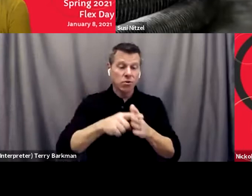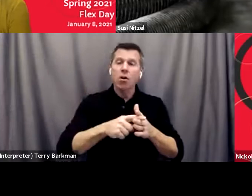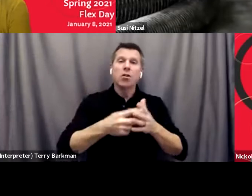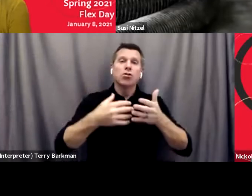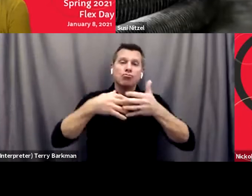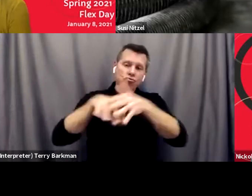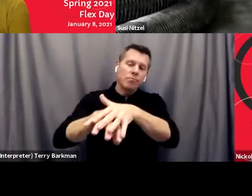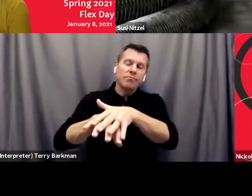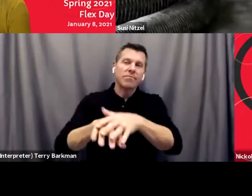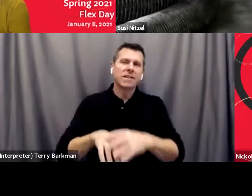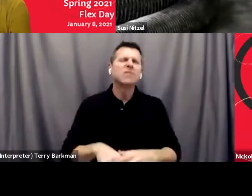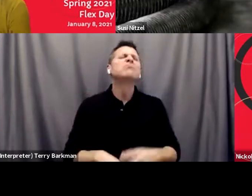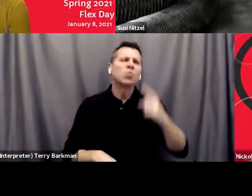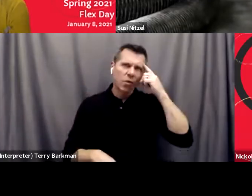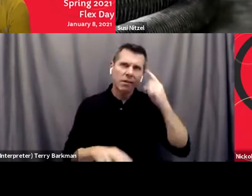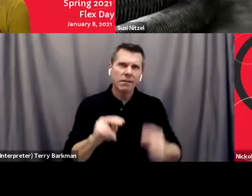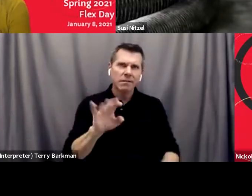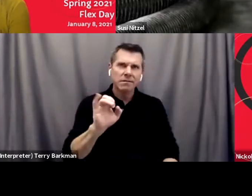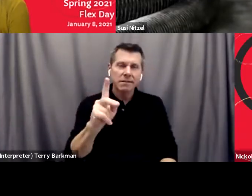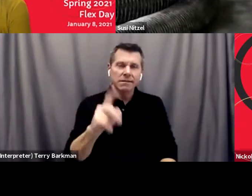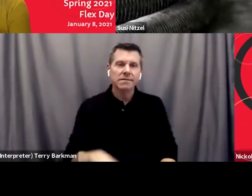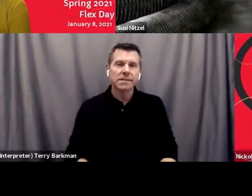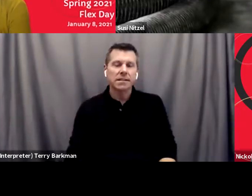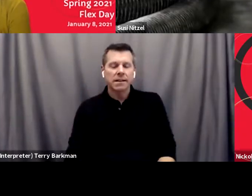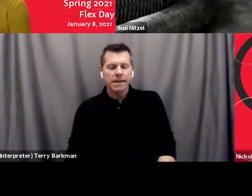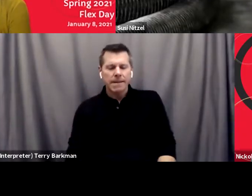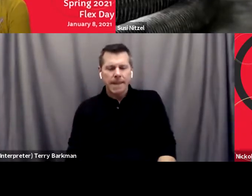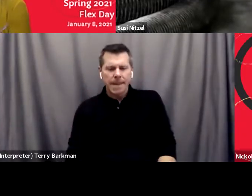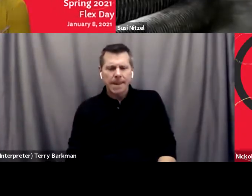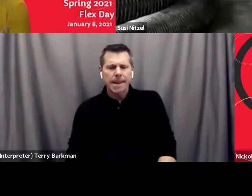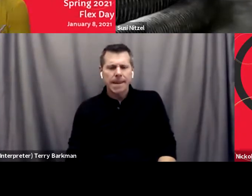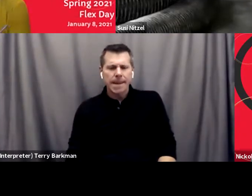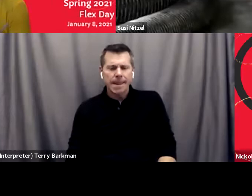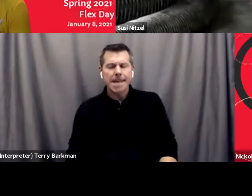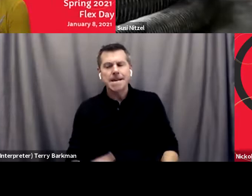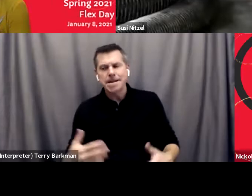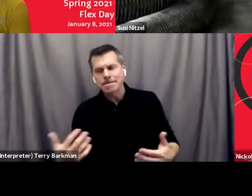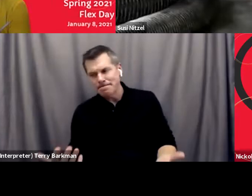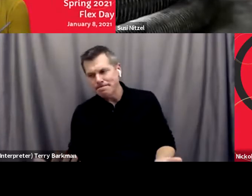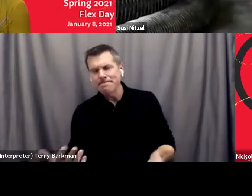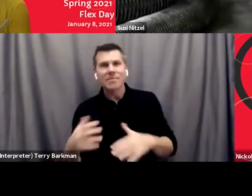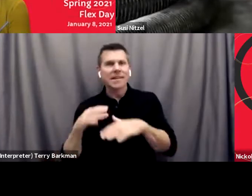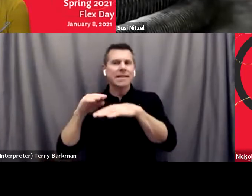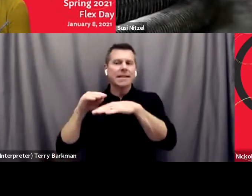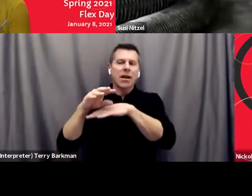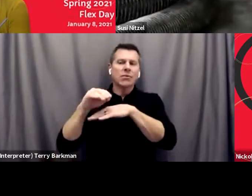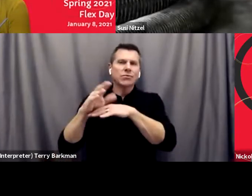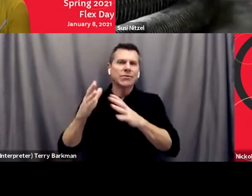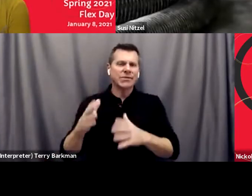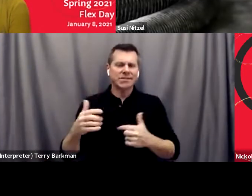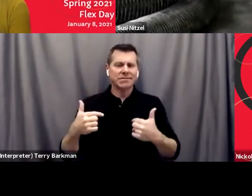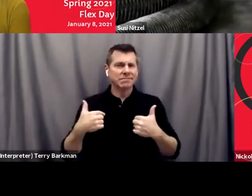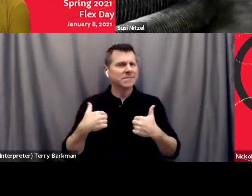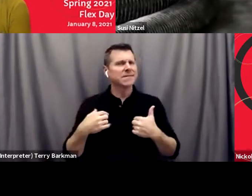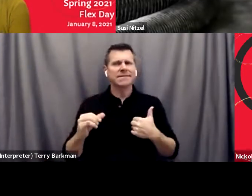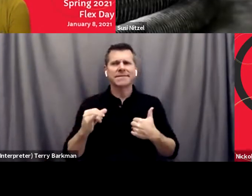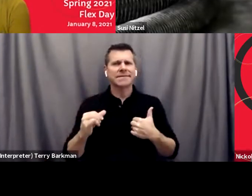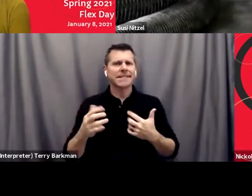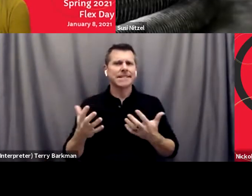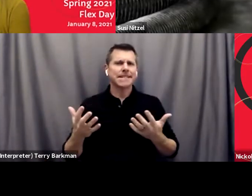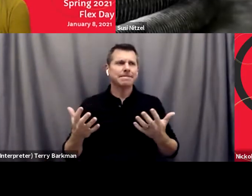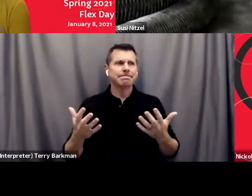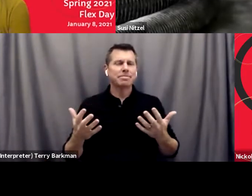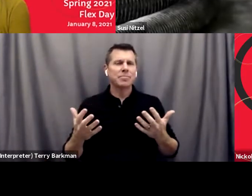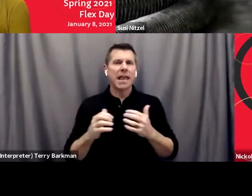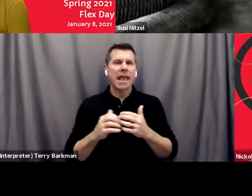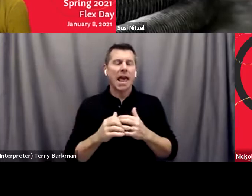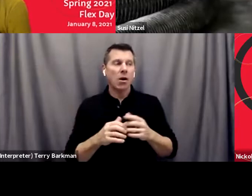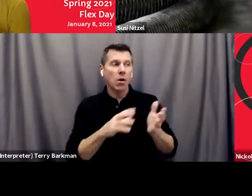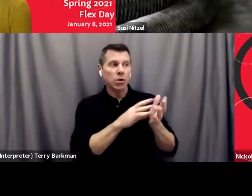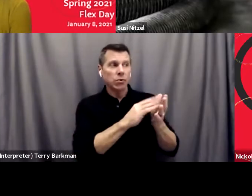You know, I, I, I feel like, especially counselors, even myself, it's bridging that gap between the student and administration